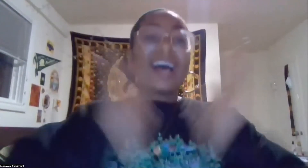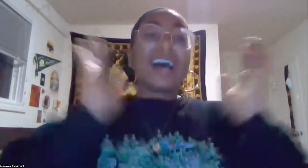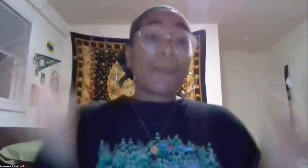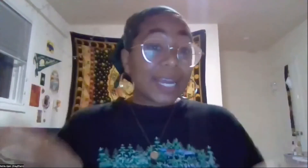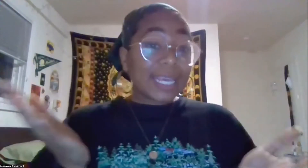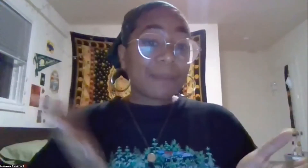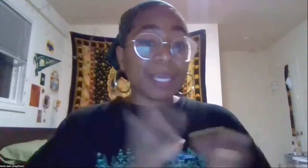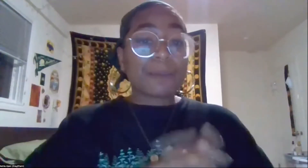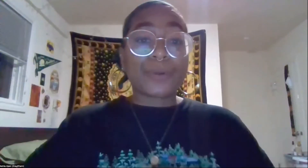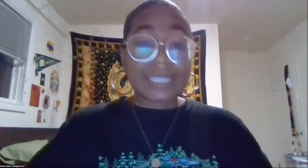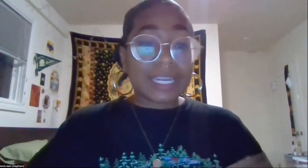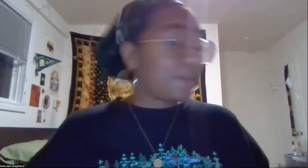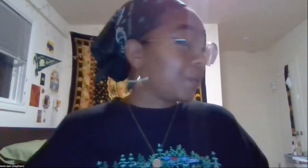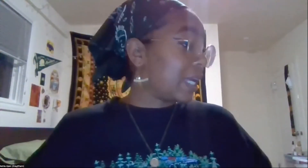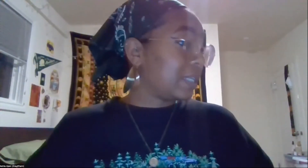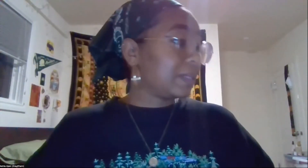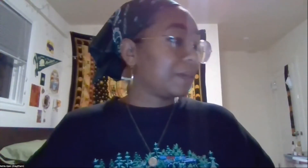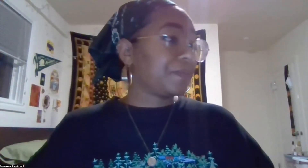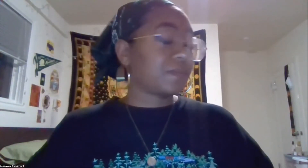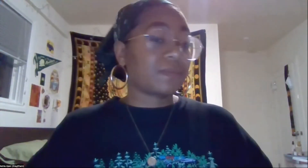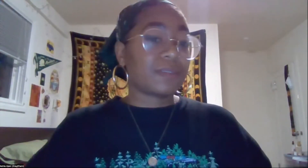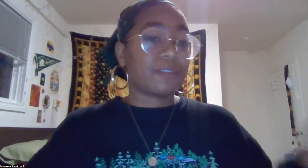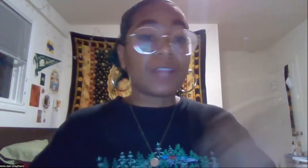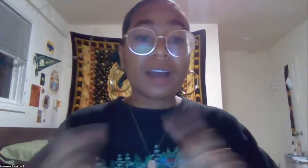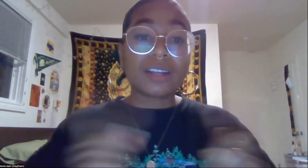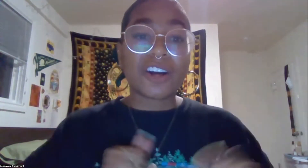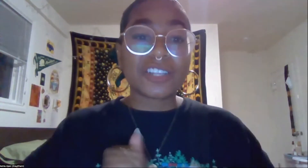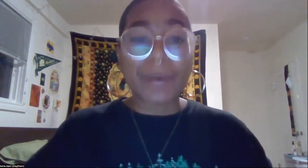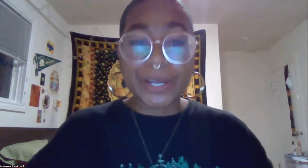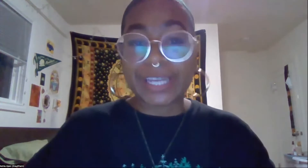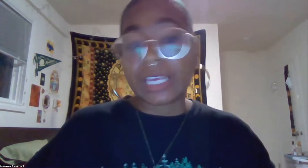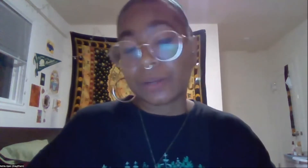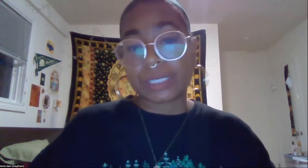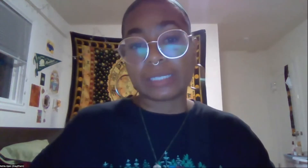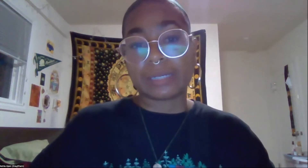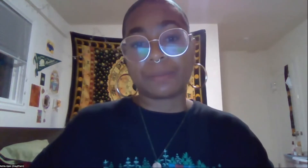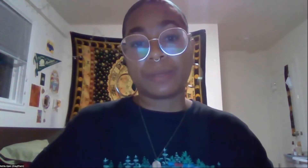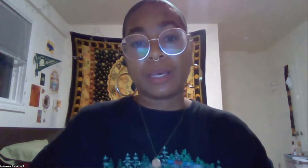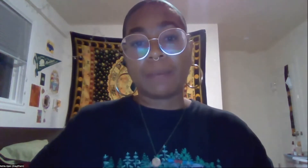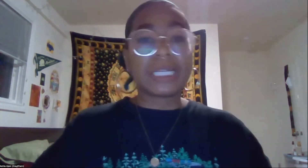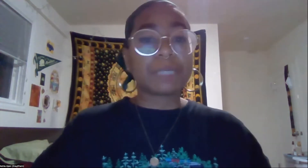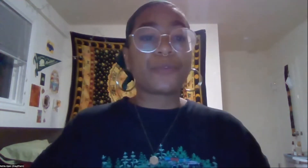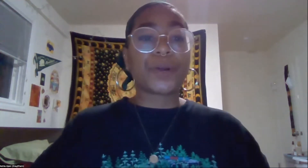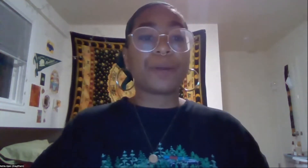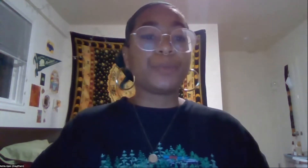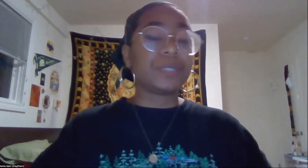A body can be a prison if you let it. Fanon calls a puddle an ecosystem, minutes before a boot